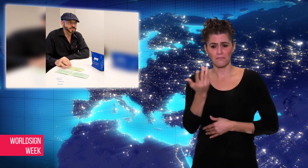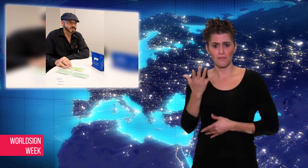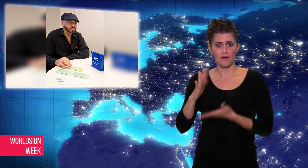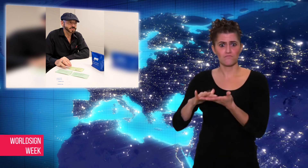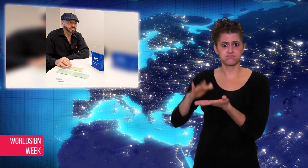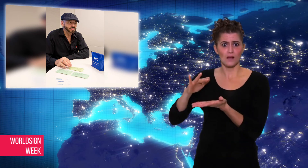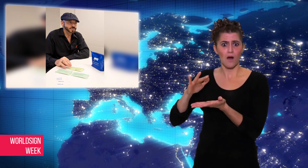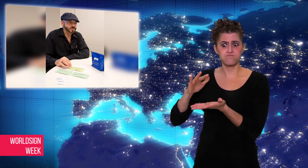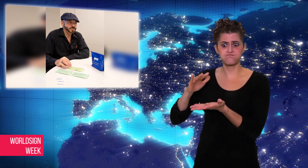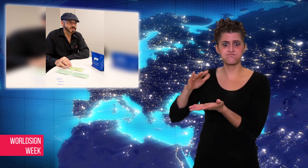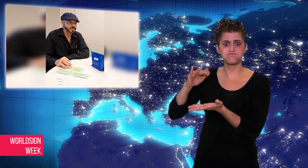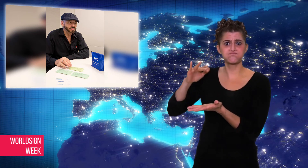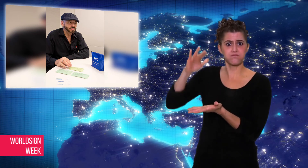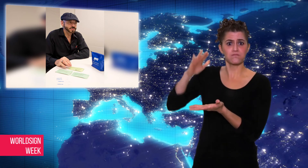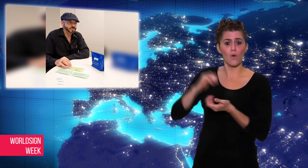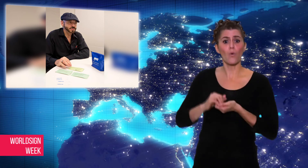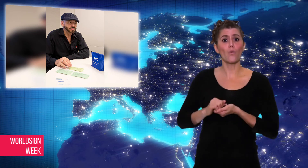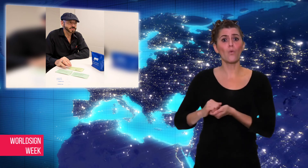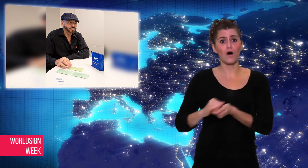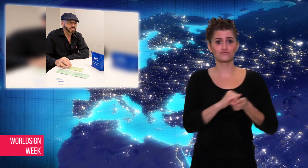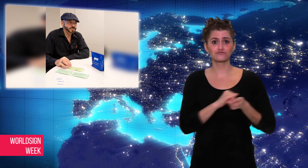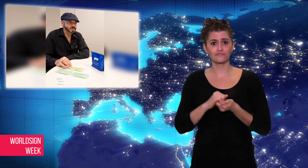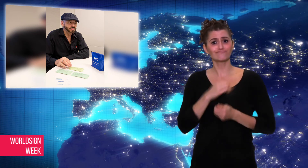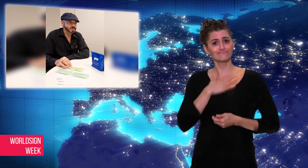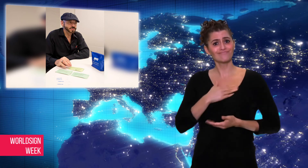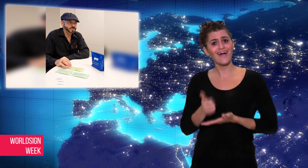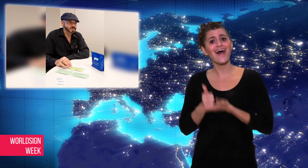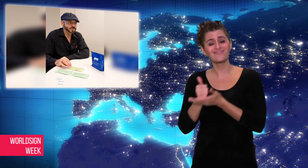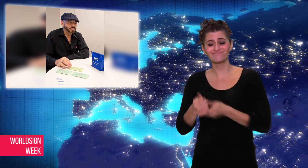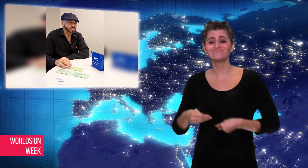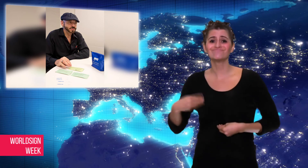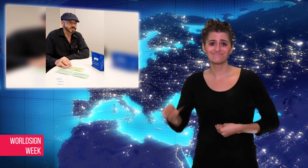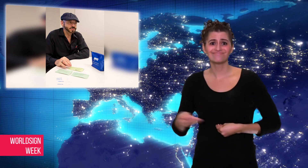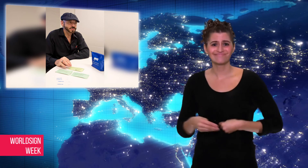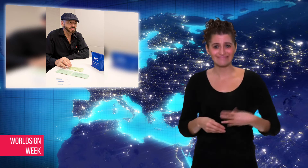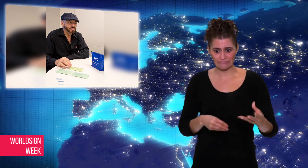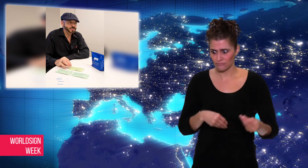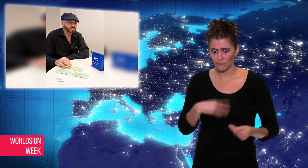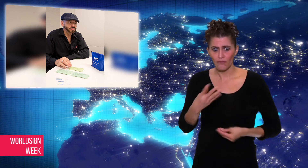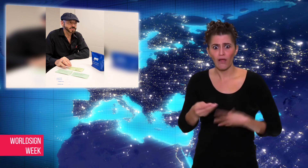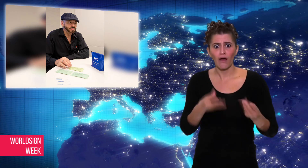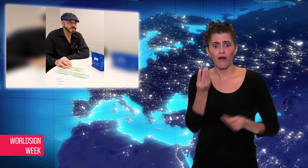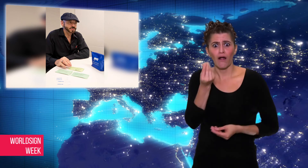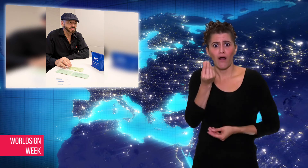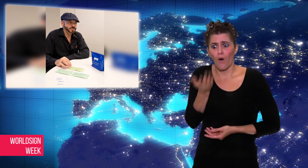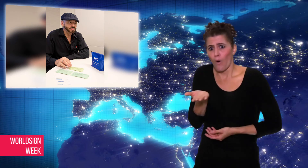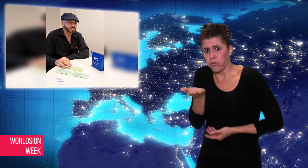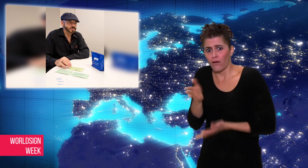to five times daily. Drug users do not